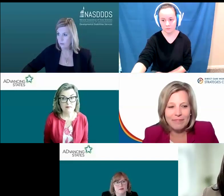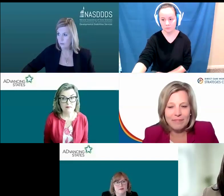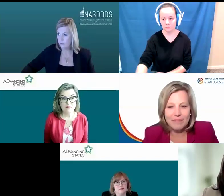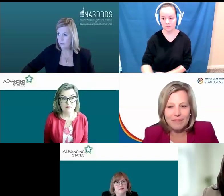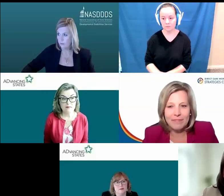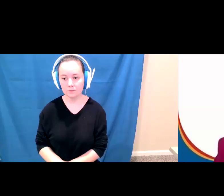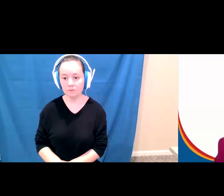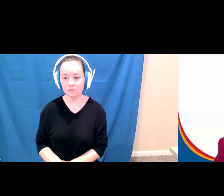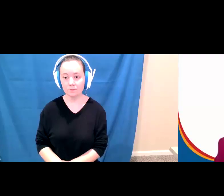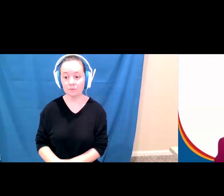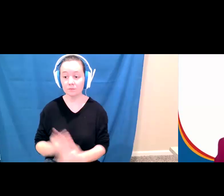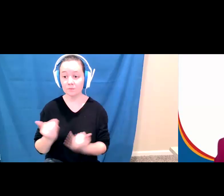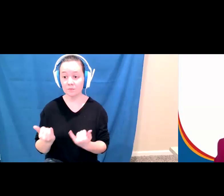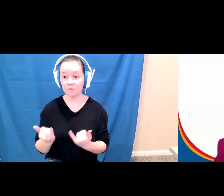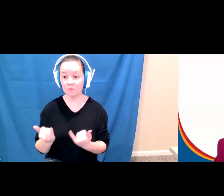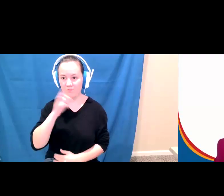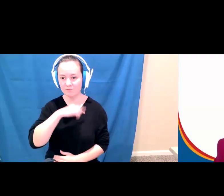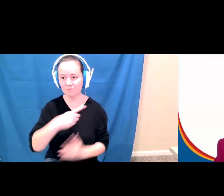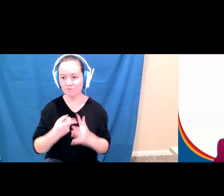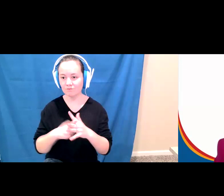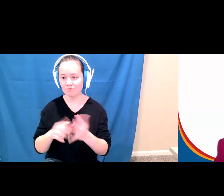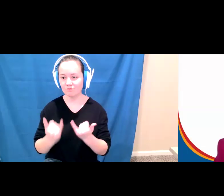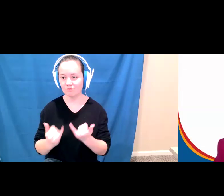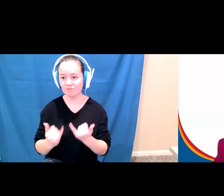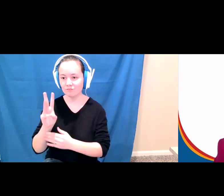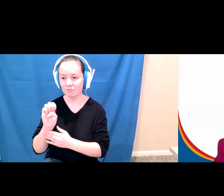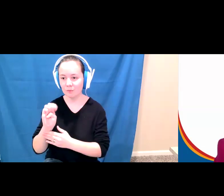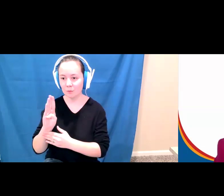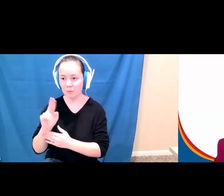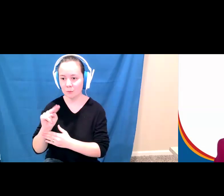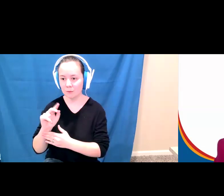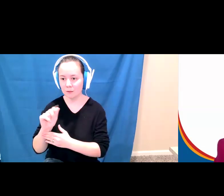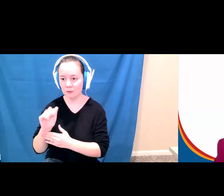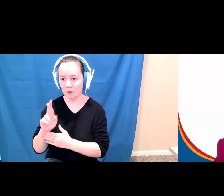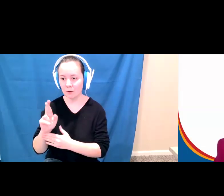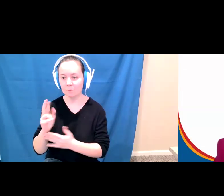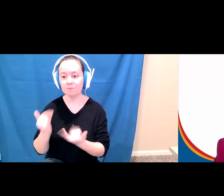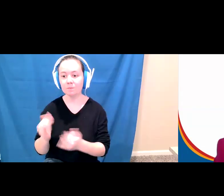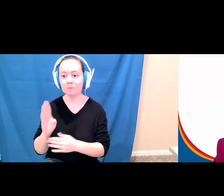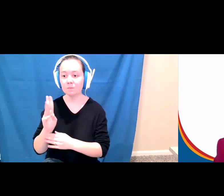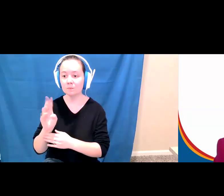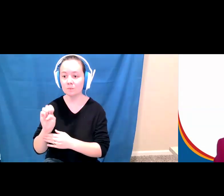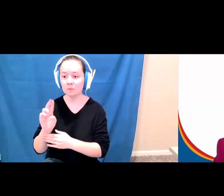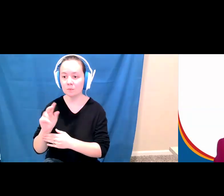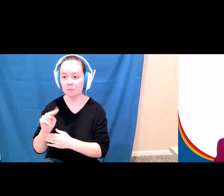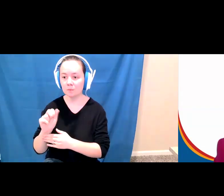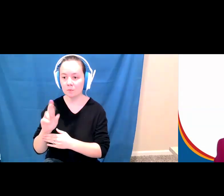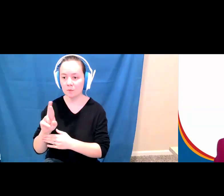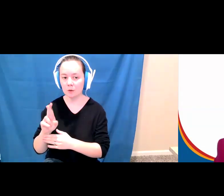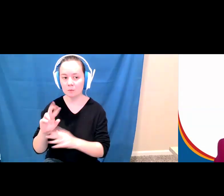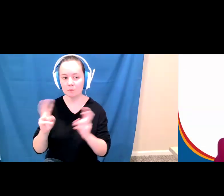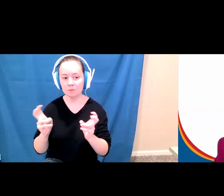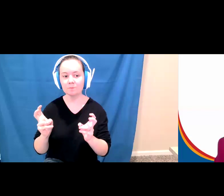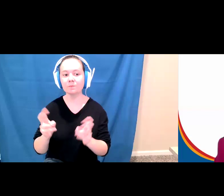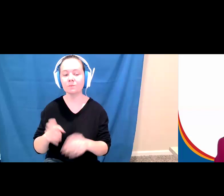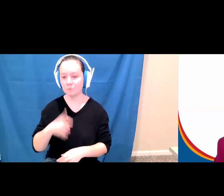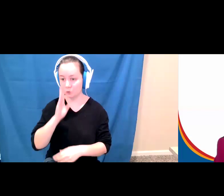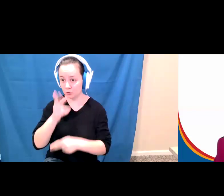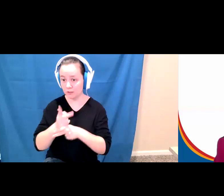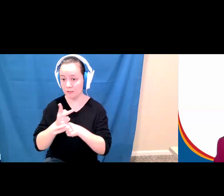Laura Thorn, NCOA: We will now begin today's webinar. Today's webinar is titled "Direct Care Workforce Strategies Center State Technical Assistance Opportunities."